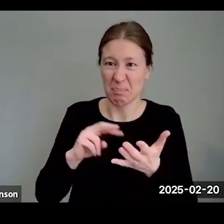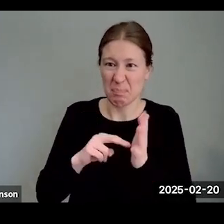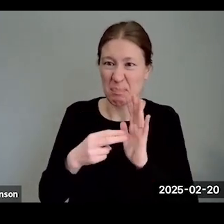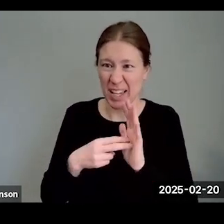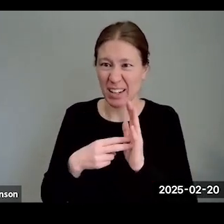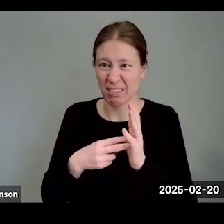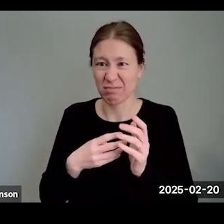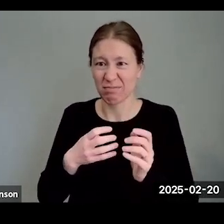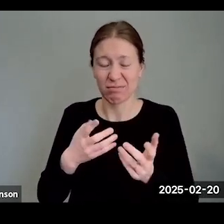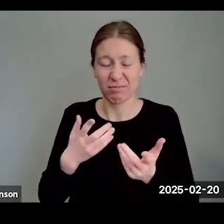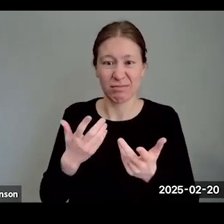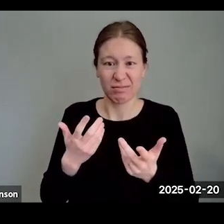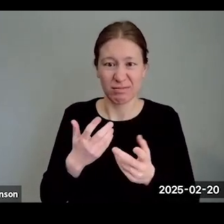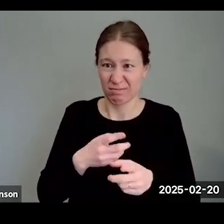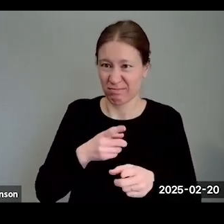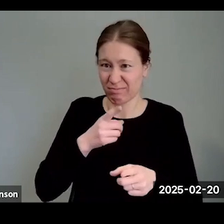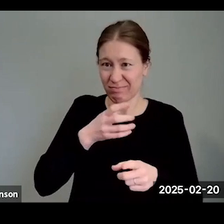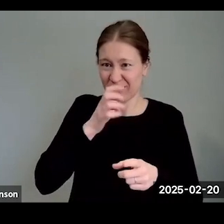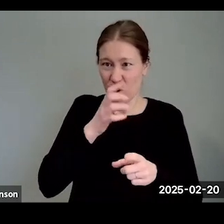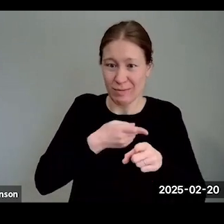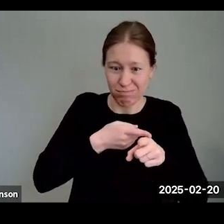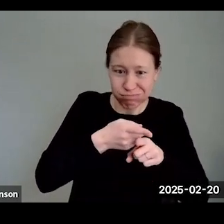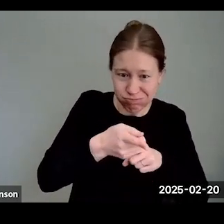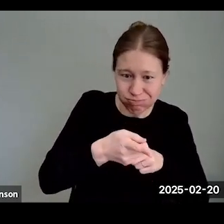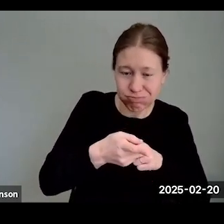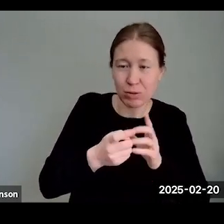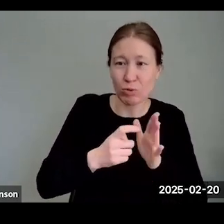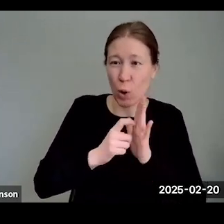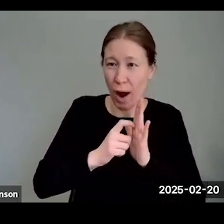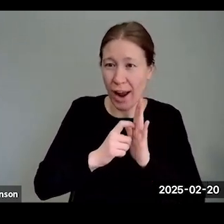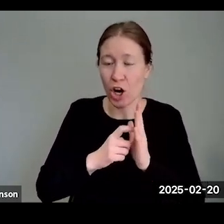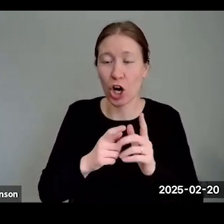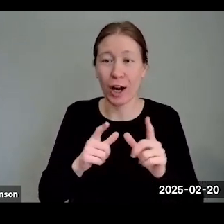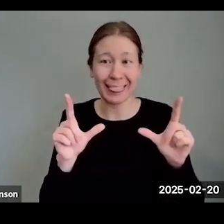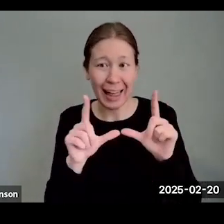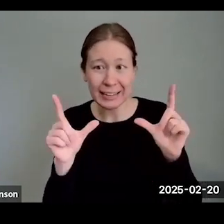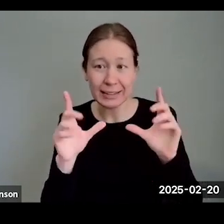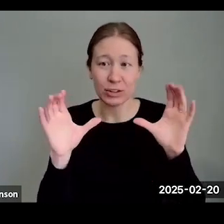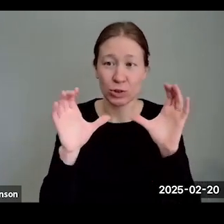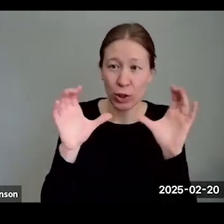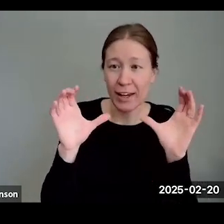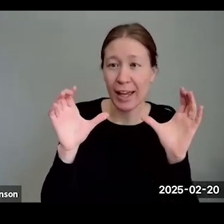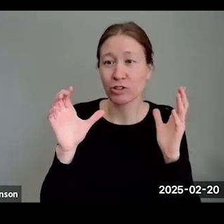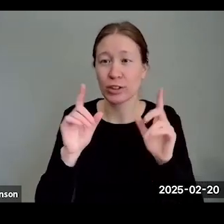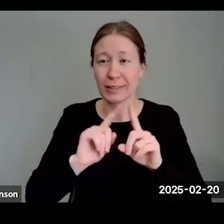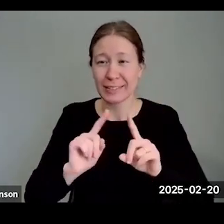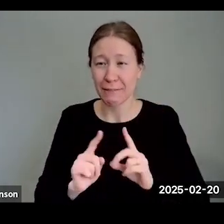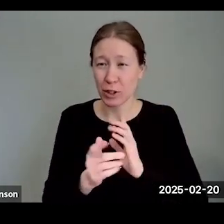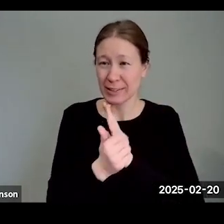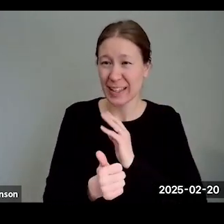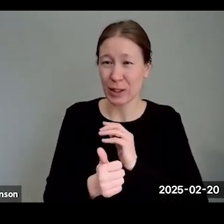Does it require that an employee have specific skill sets, licensure or certification in order to perform it?